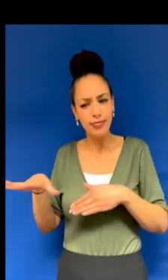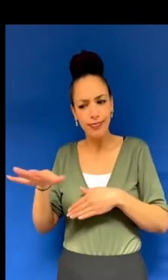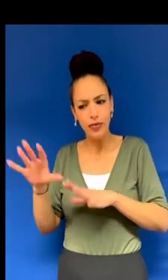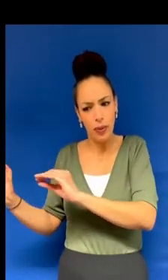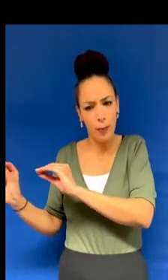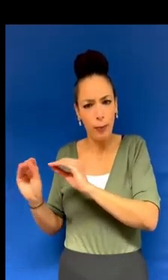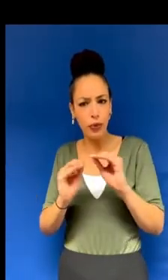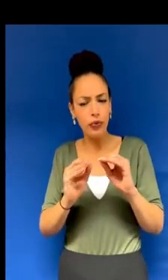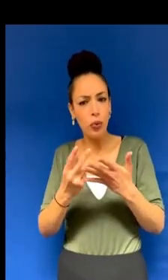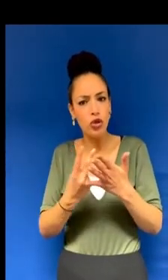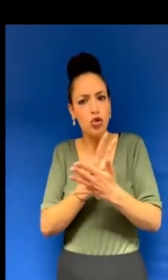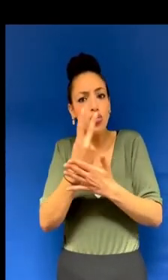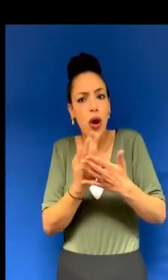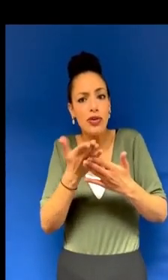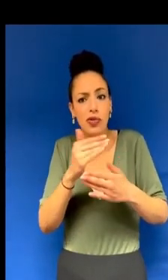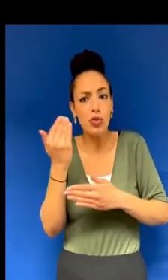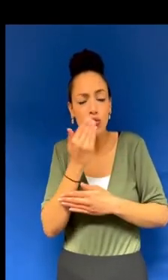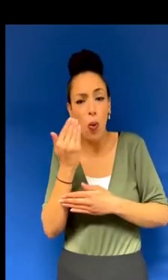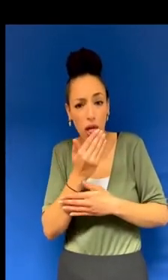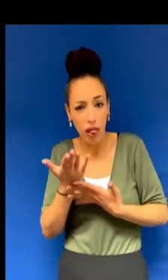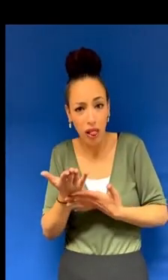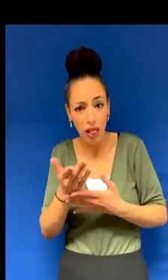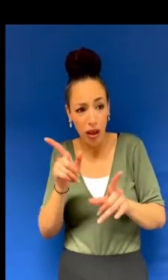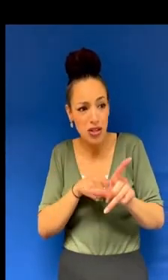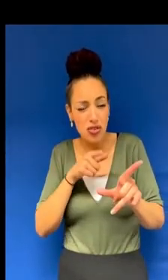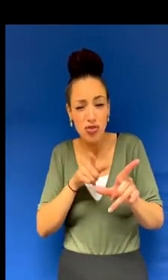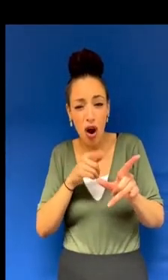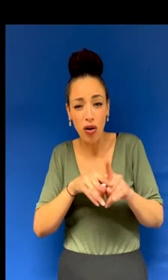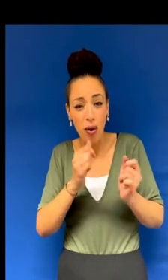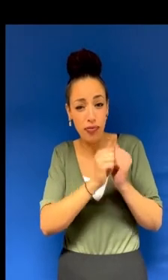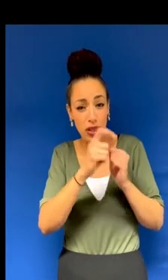that's going to affect how you perform as a child in education. I had a friend that moved,